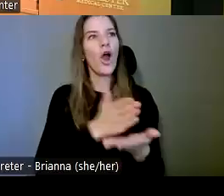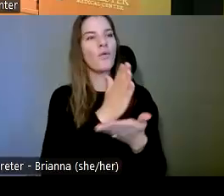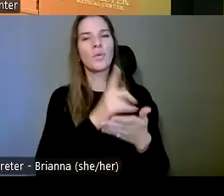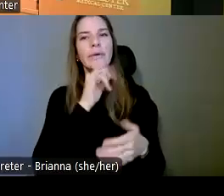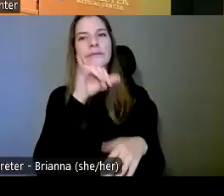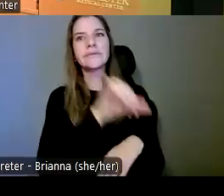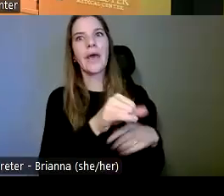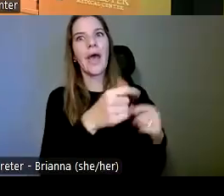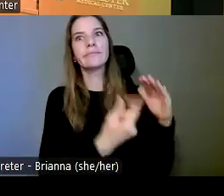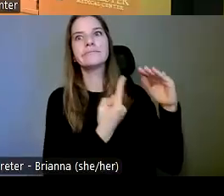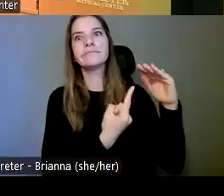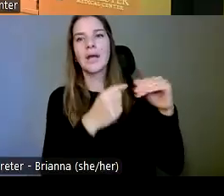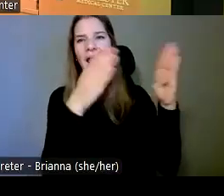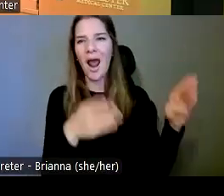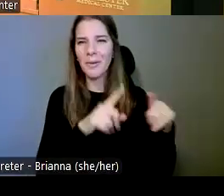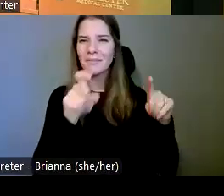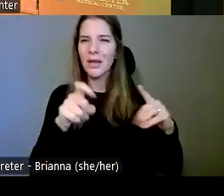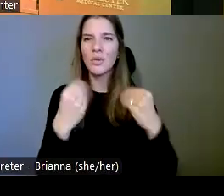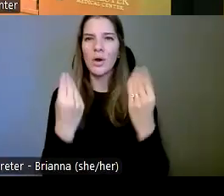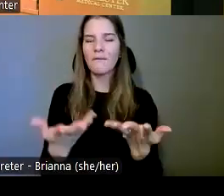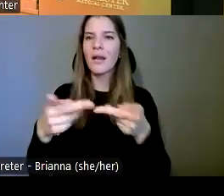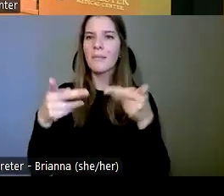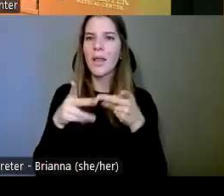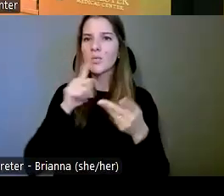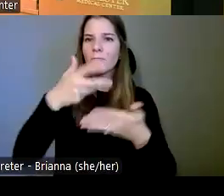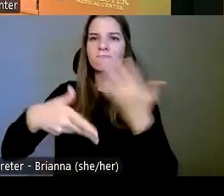we need places for people to go. People need fellowship. They need camaraderie. They need a